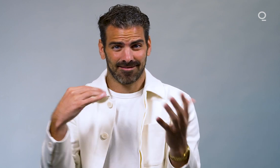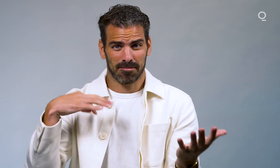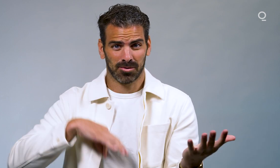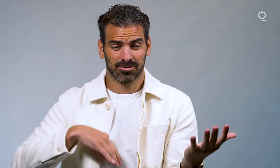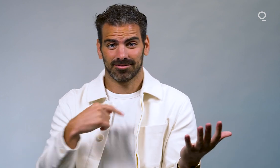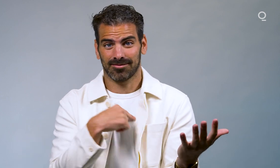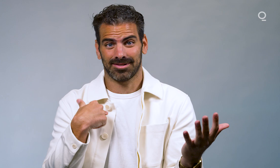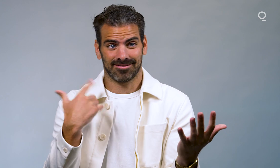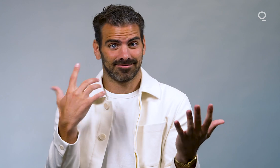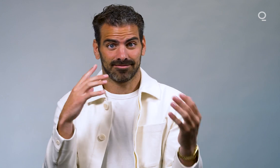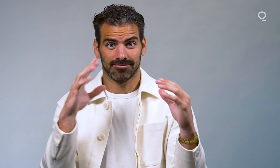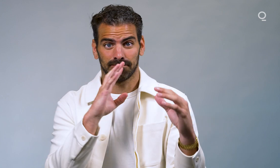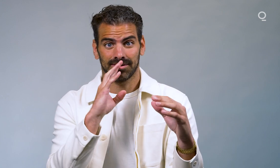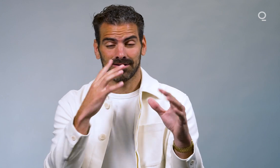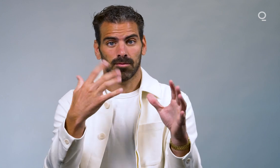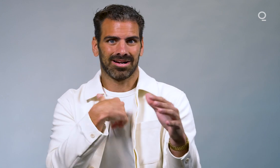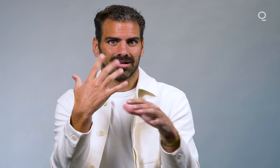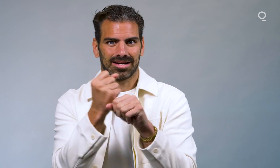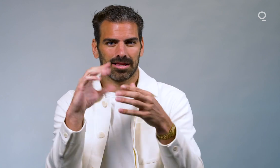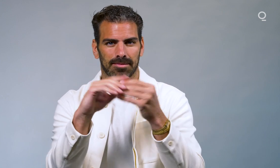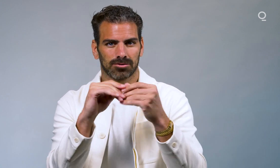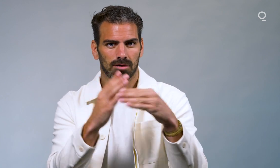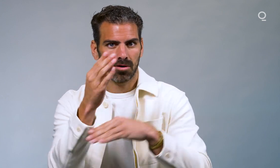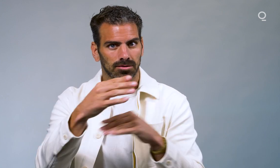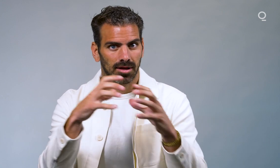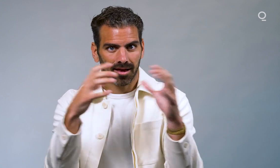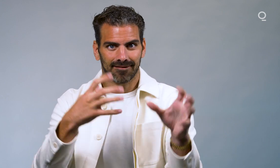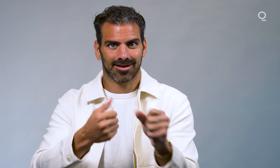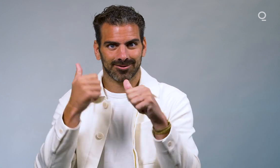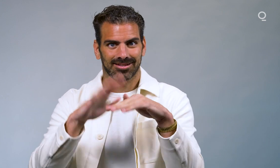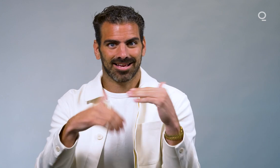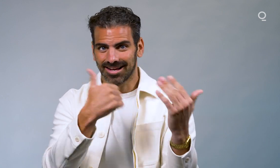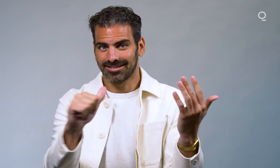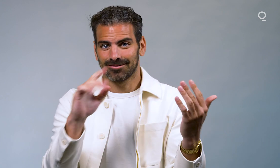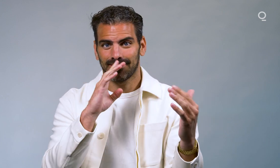You know, sign language has incredible benefits for hearing people and for deaf people alike, right?